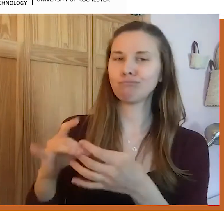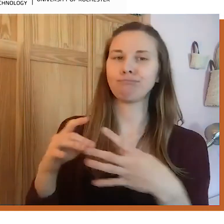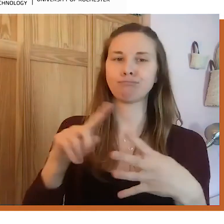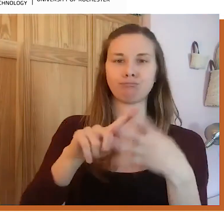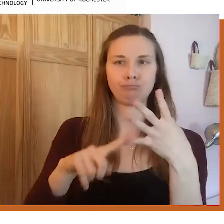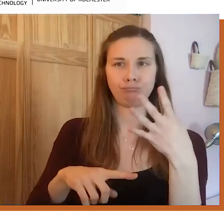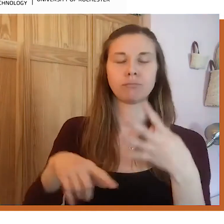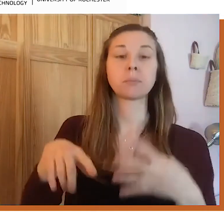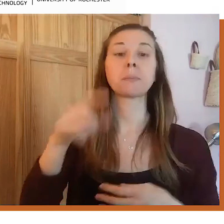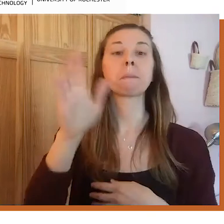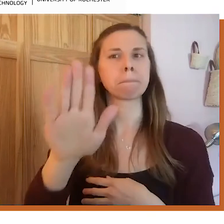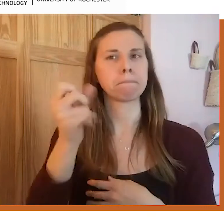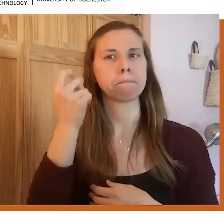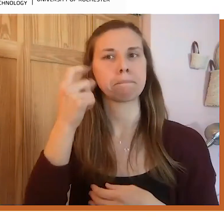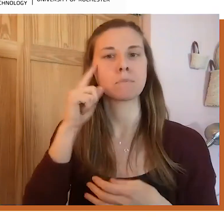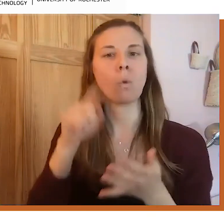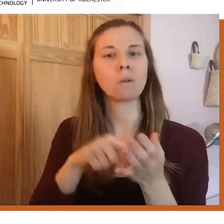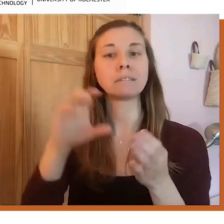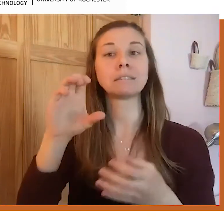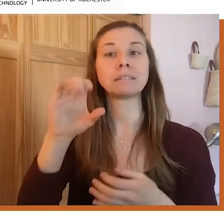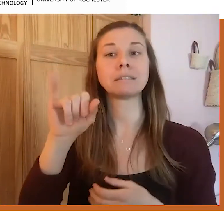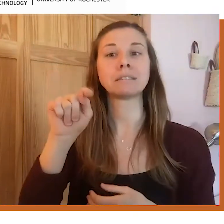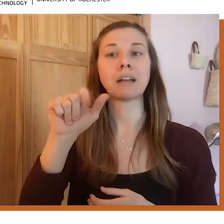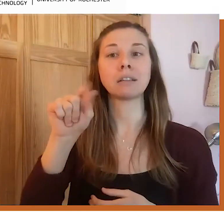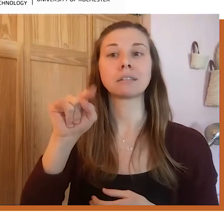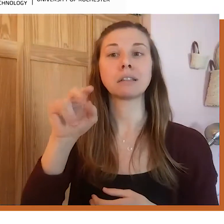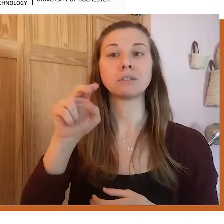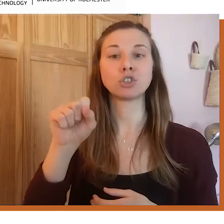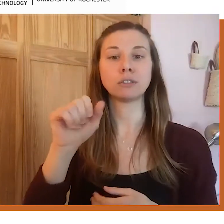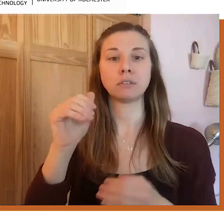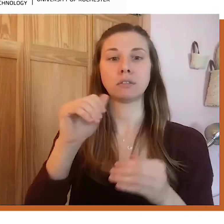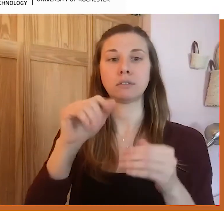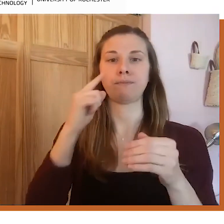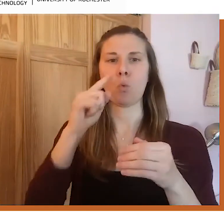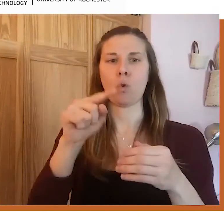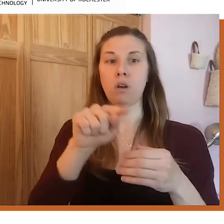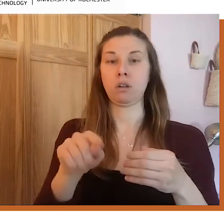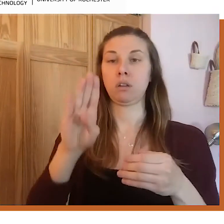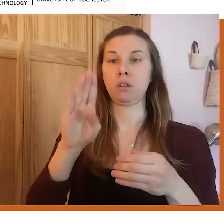There are 4 of them that I list here, and you'll notice that there are citations for each of these.